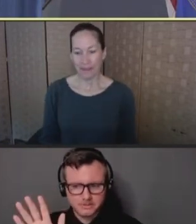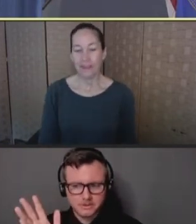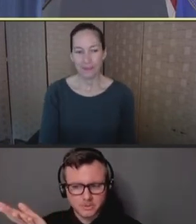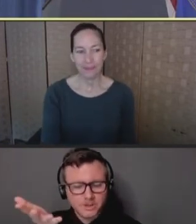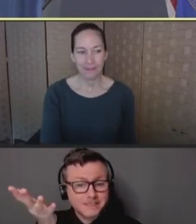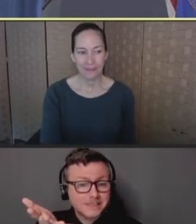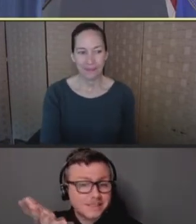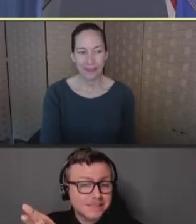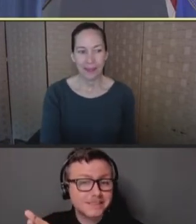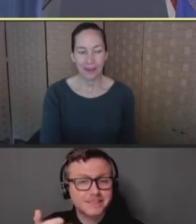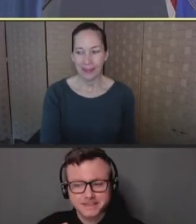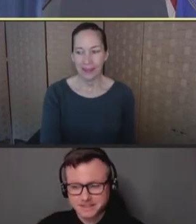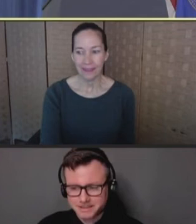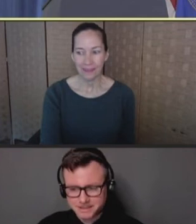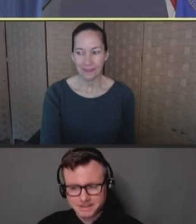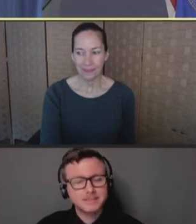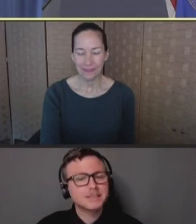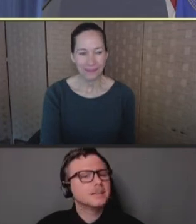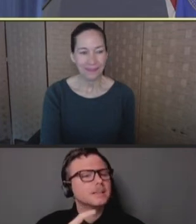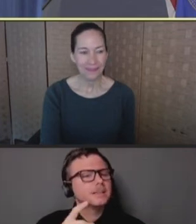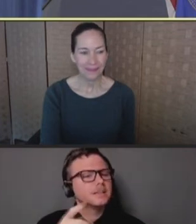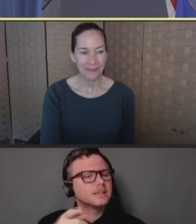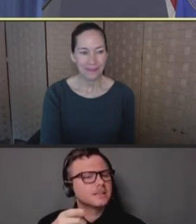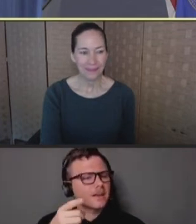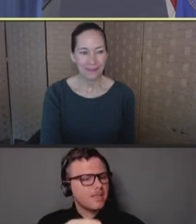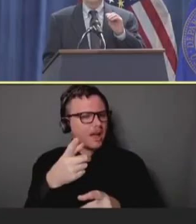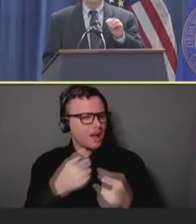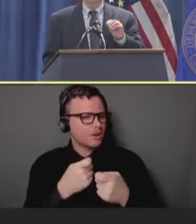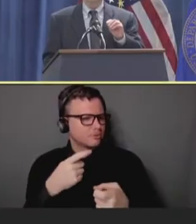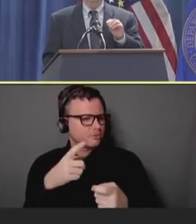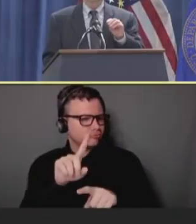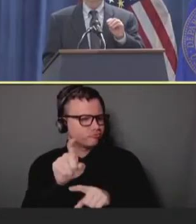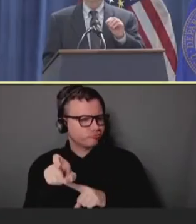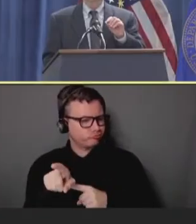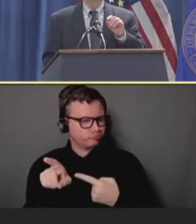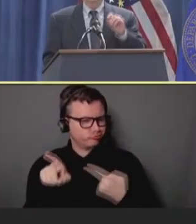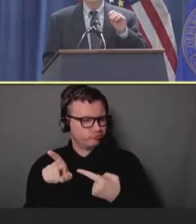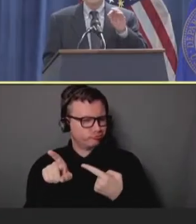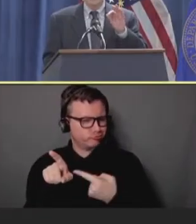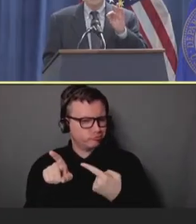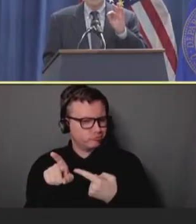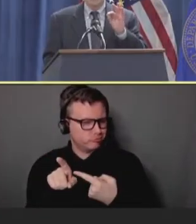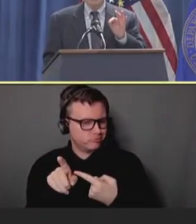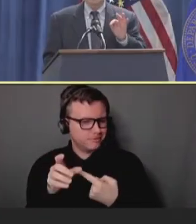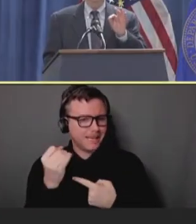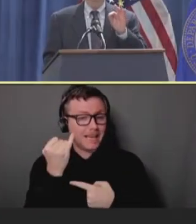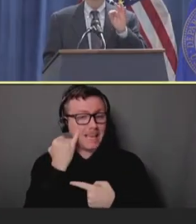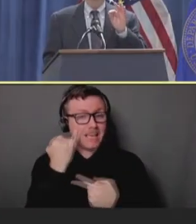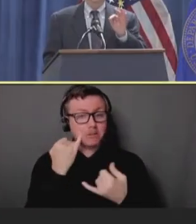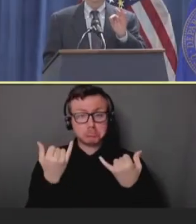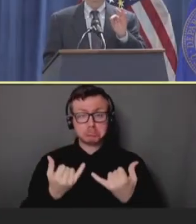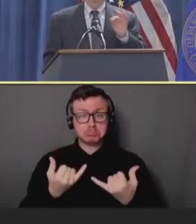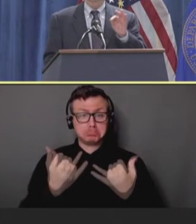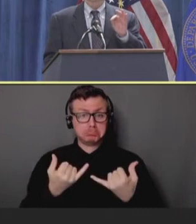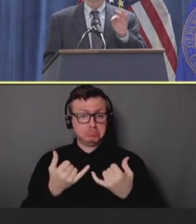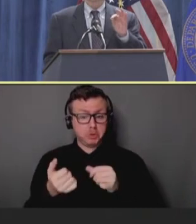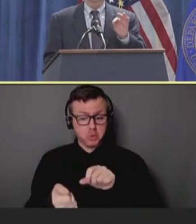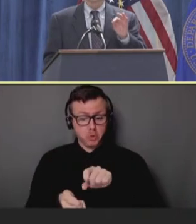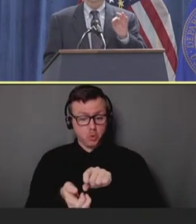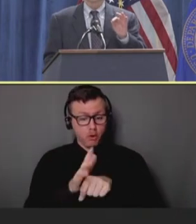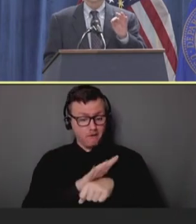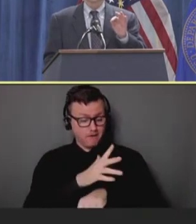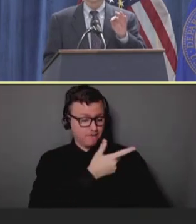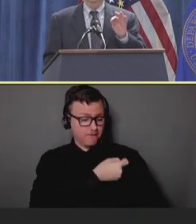And the physician who asked the question about whether the current COVID vaccine controversy